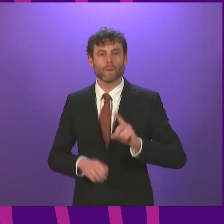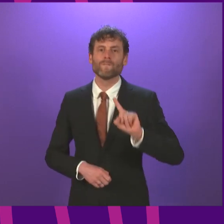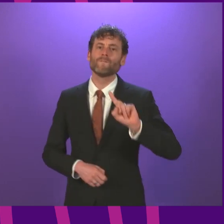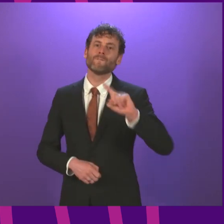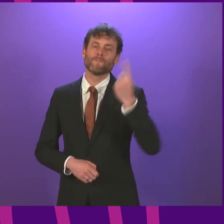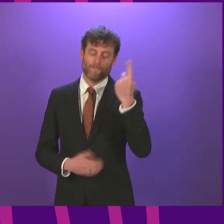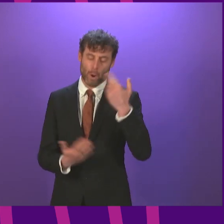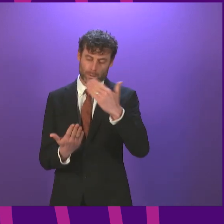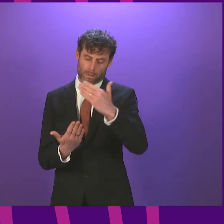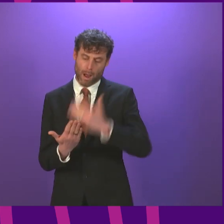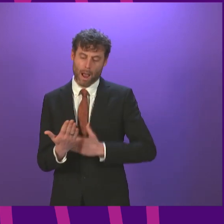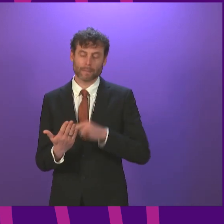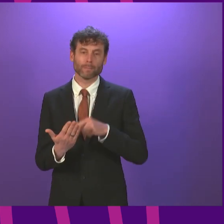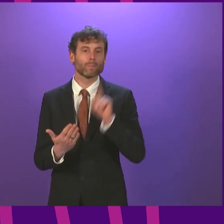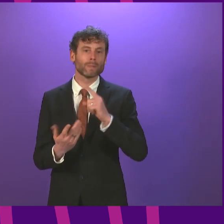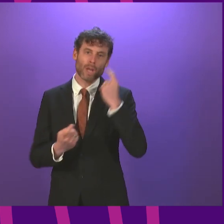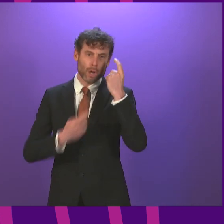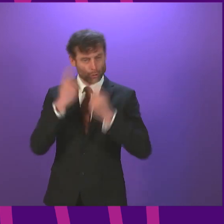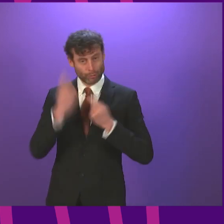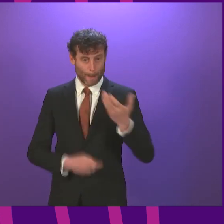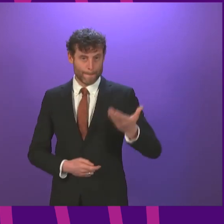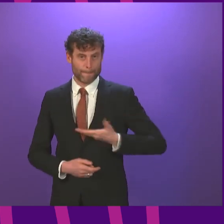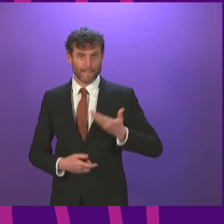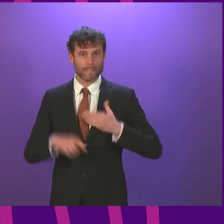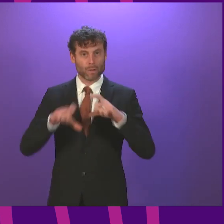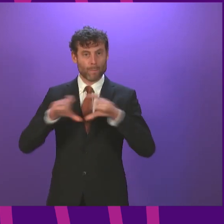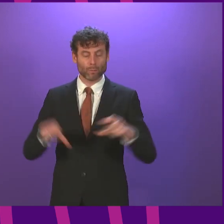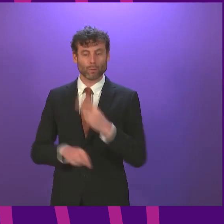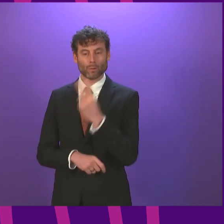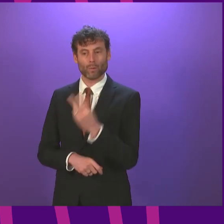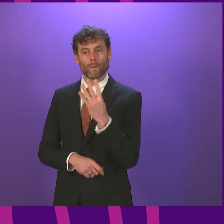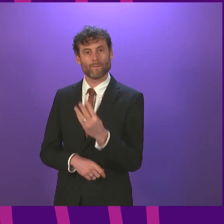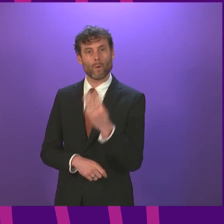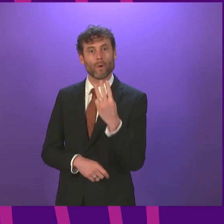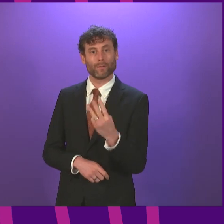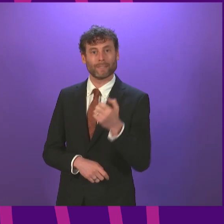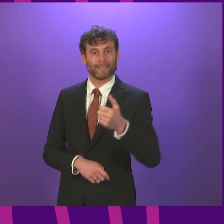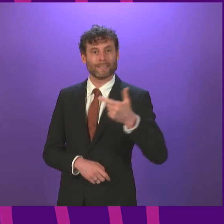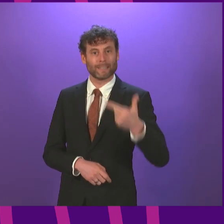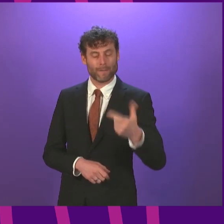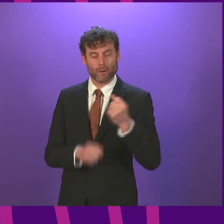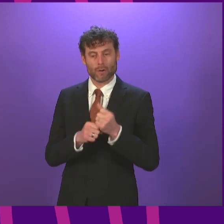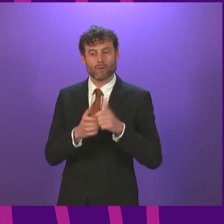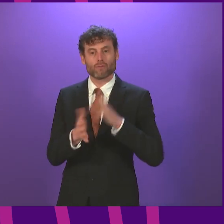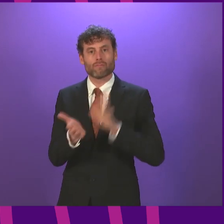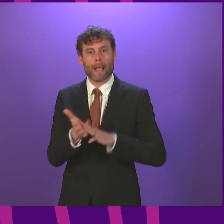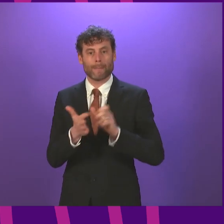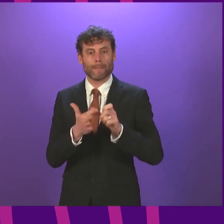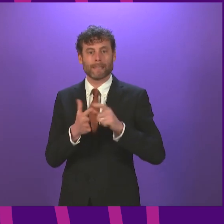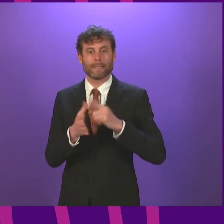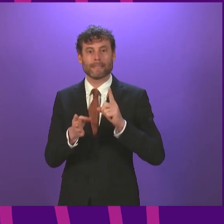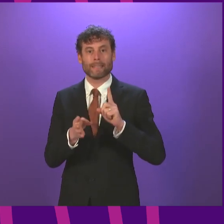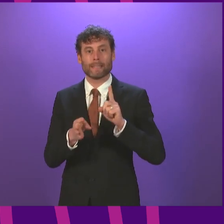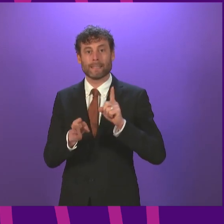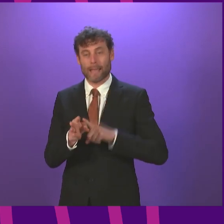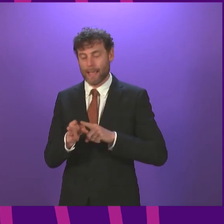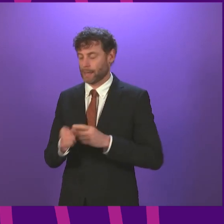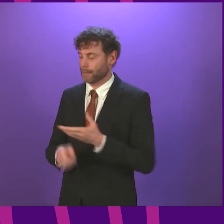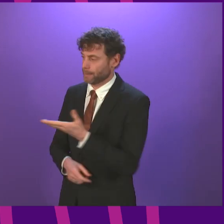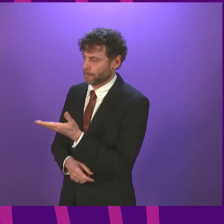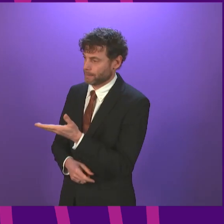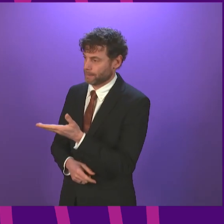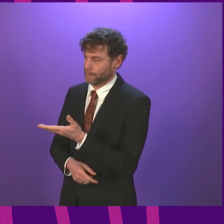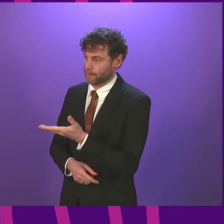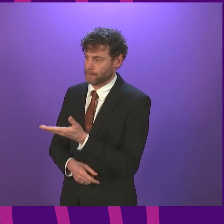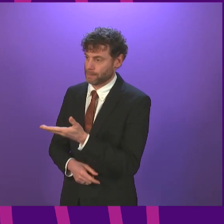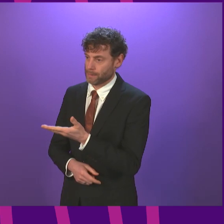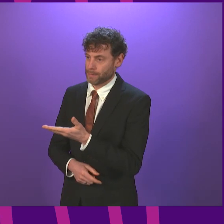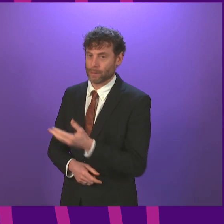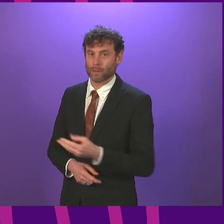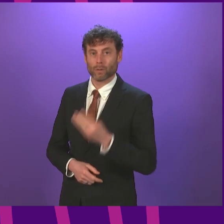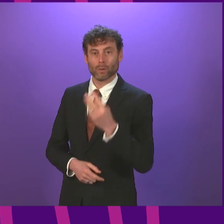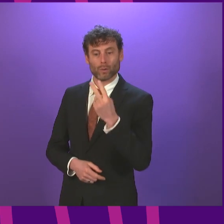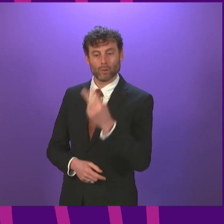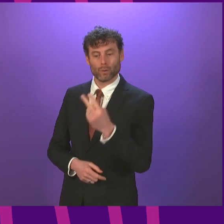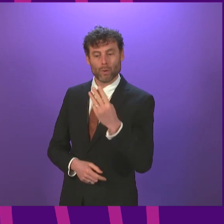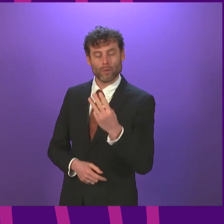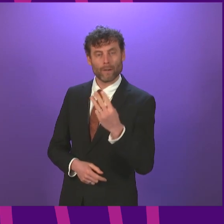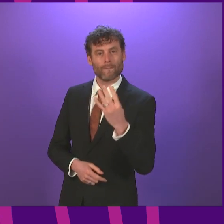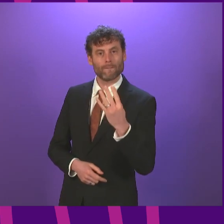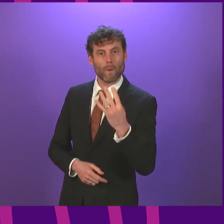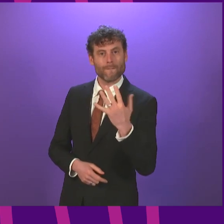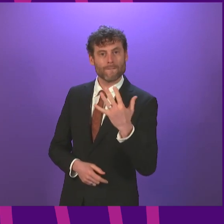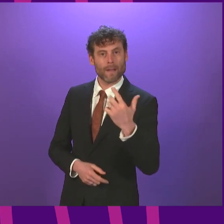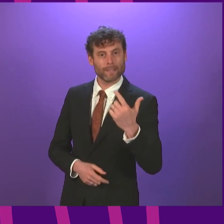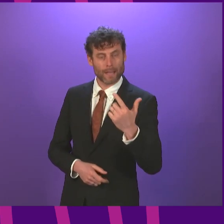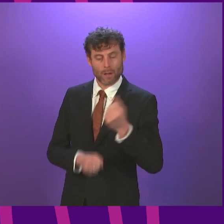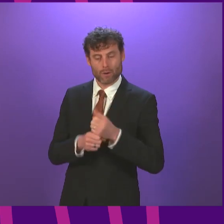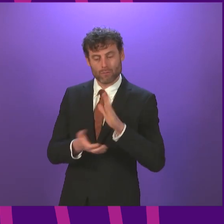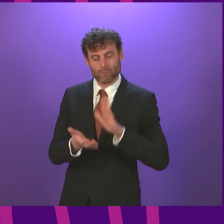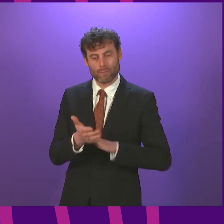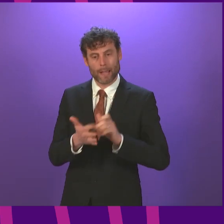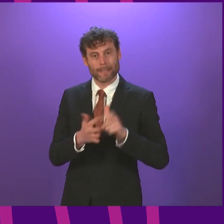of business motion S5M-24357, in the name of Graeme Dey, on behalf of the Parliamentary